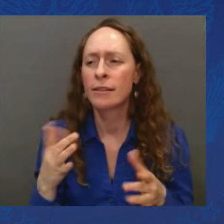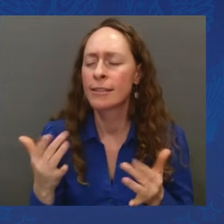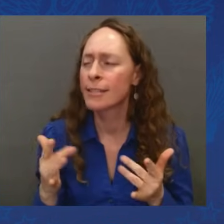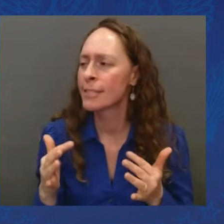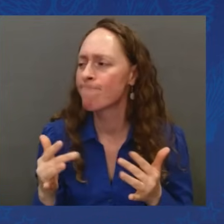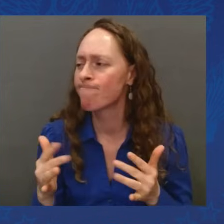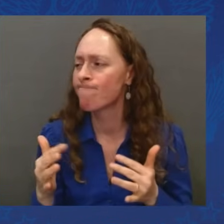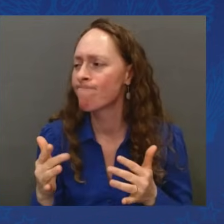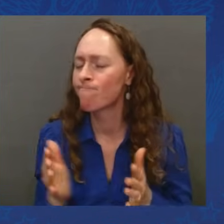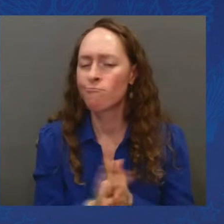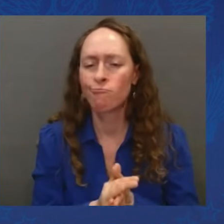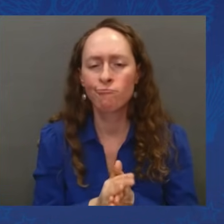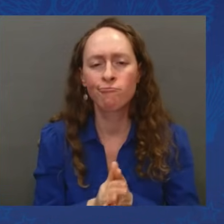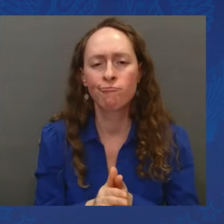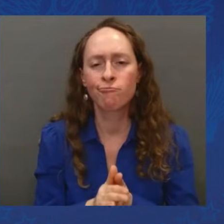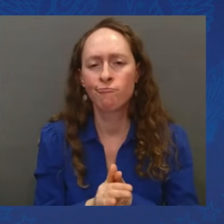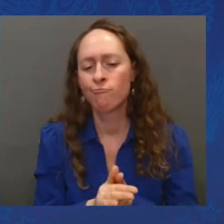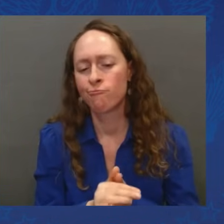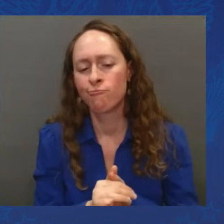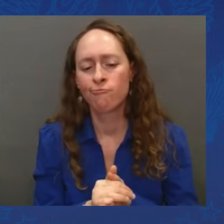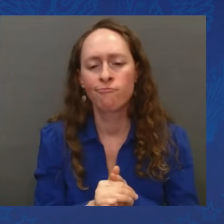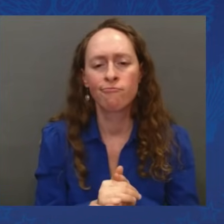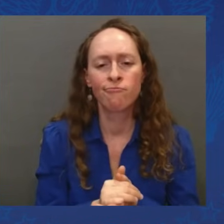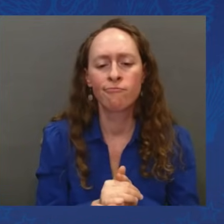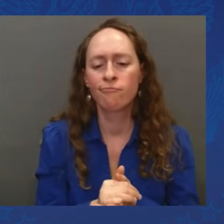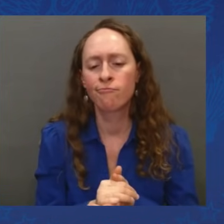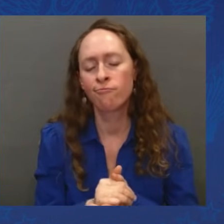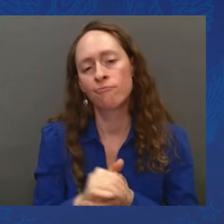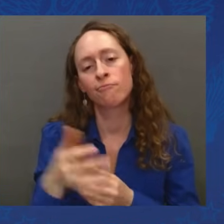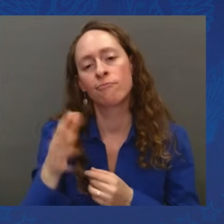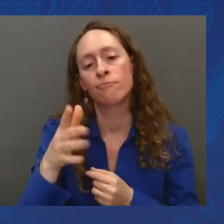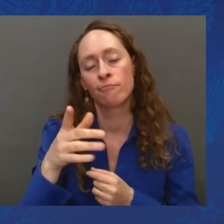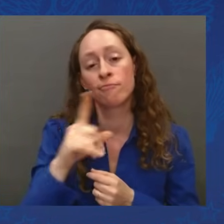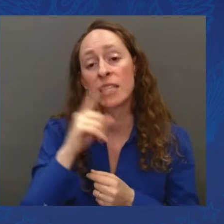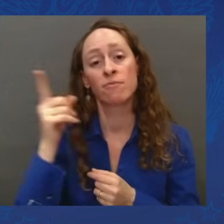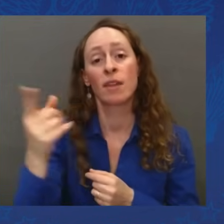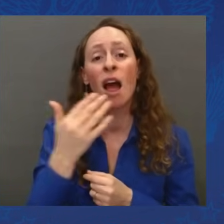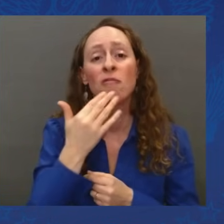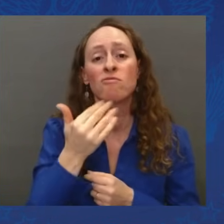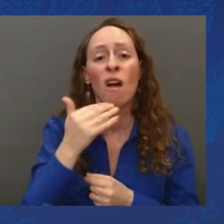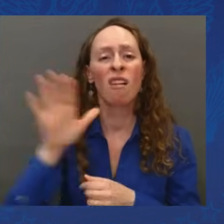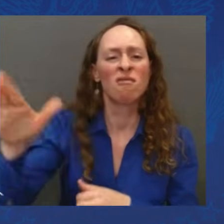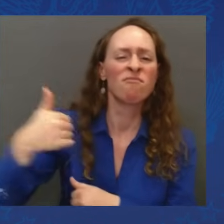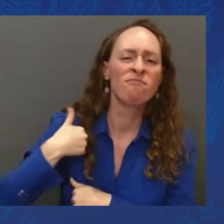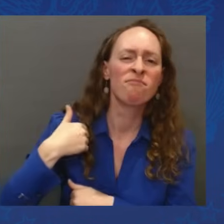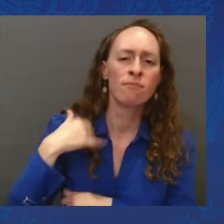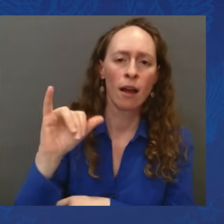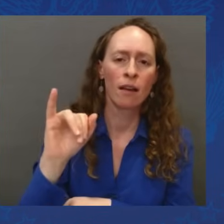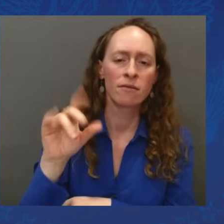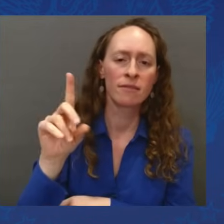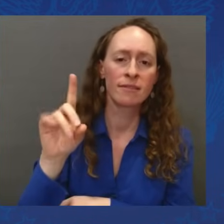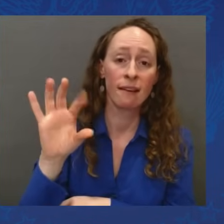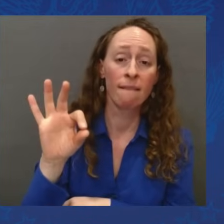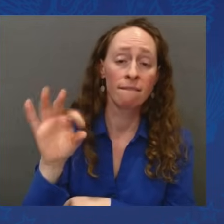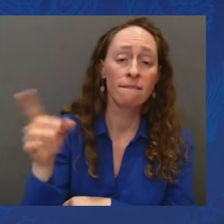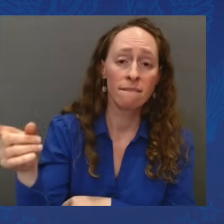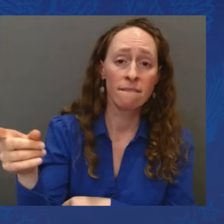The IDF, the Israeli Defense Forces, acknowledges they have an obligation to use